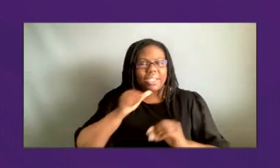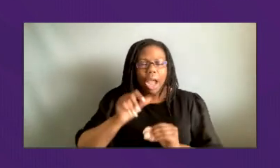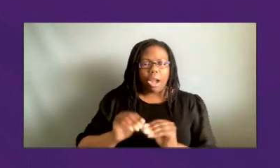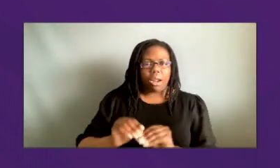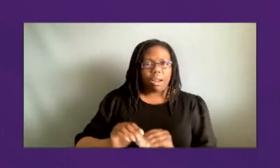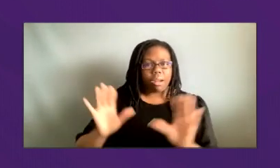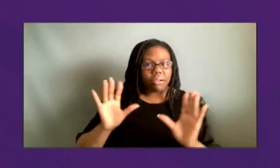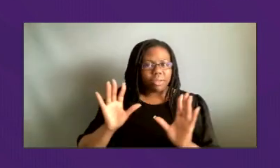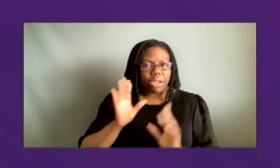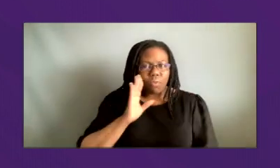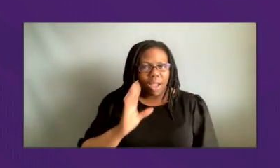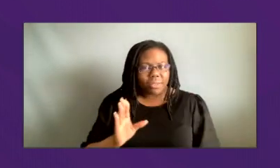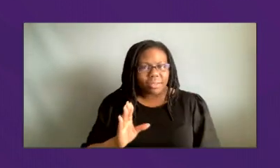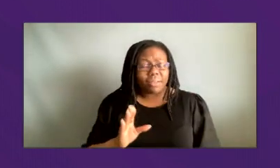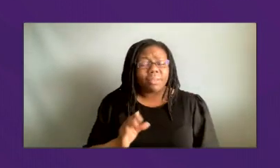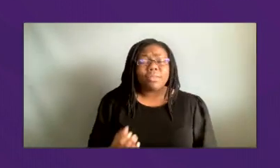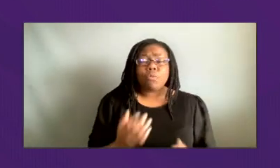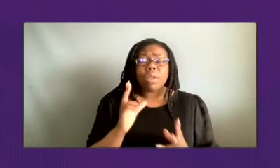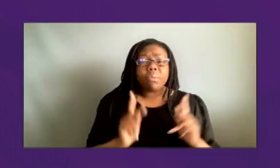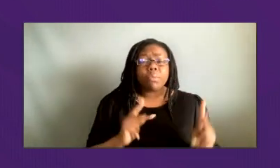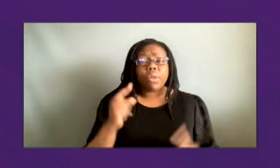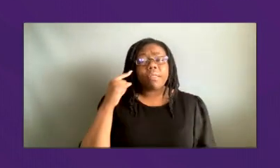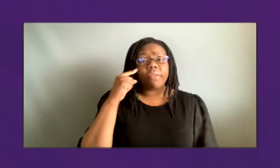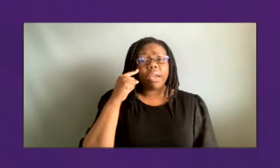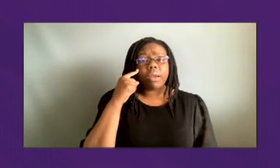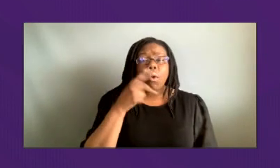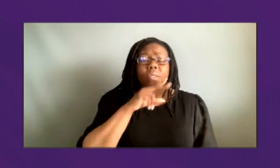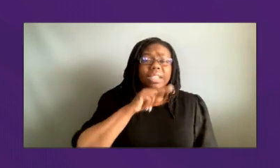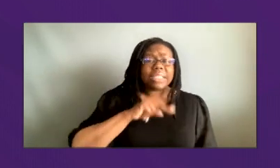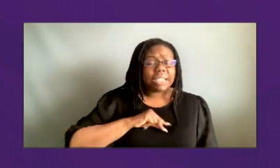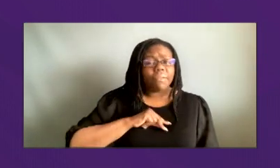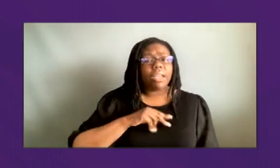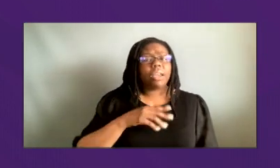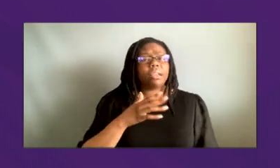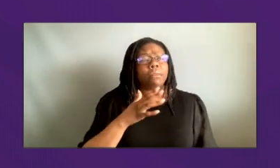about trying to come to terms with this very difficult truth about the United States."